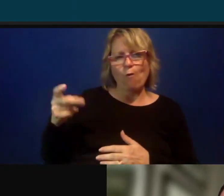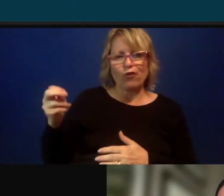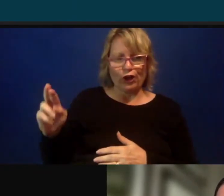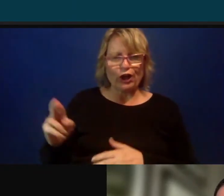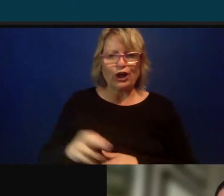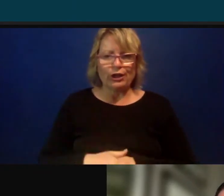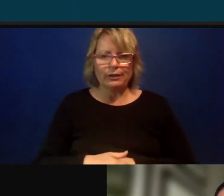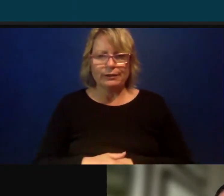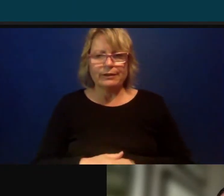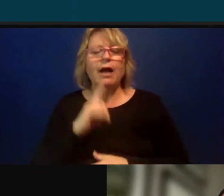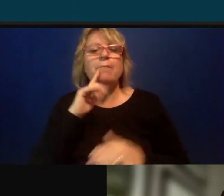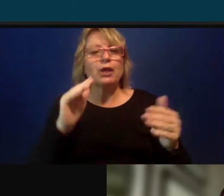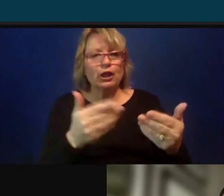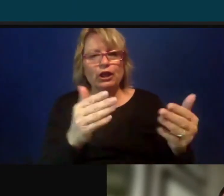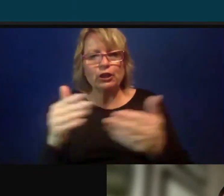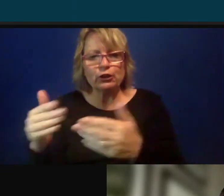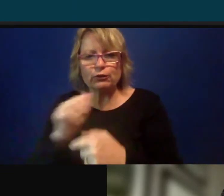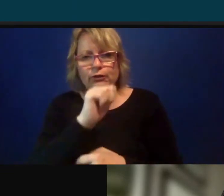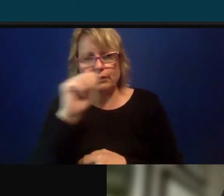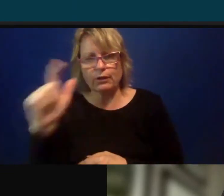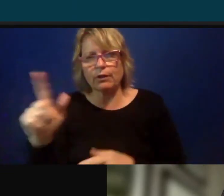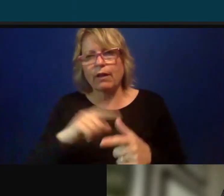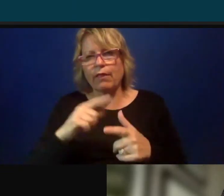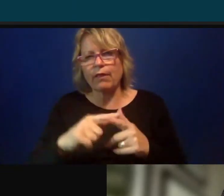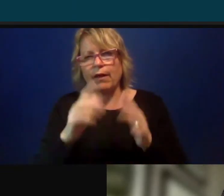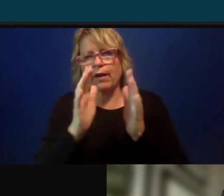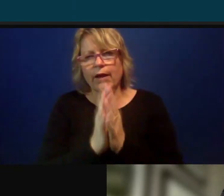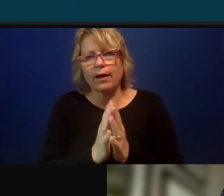and just introduce the other members and then ask you to each speak some more, but thank you,